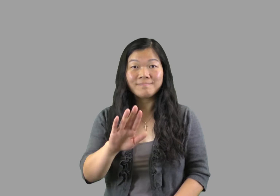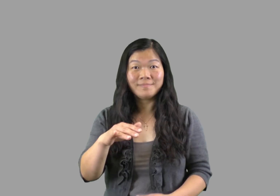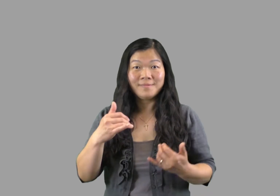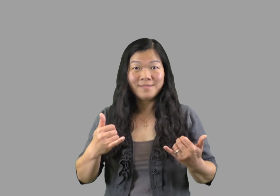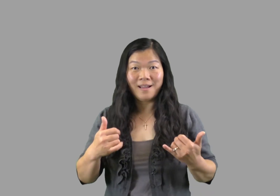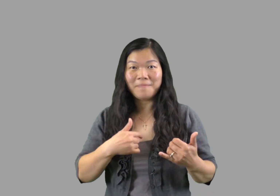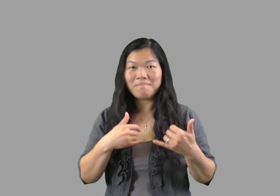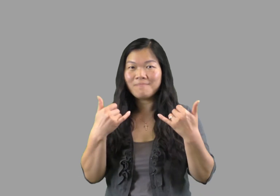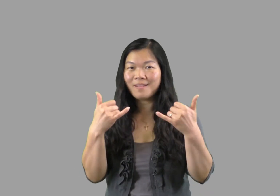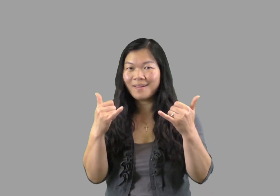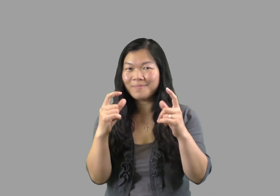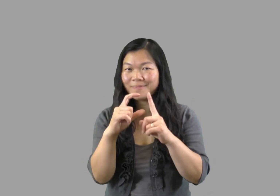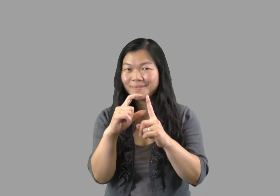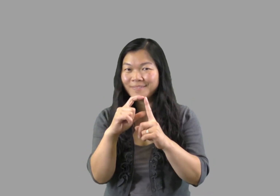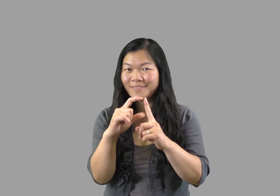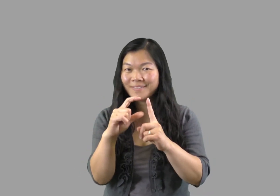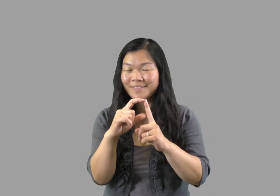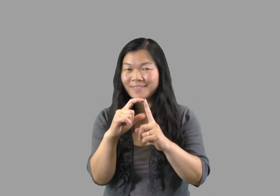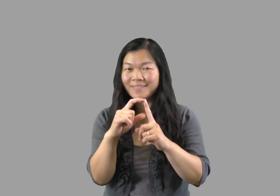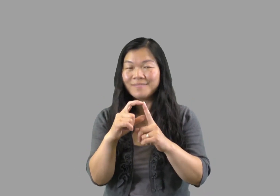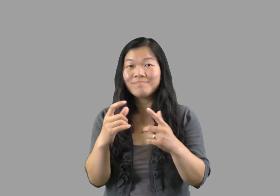Now it’s time for some word play.